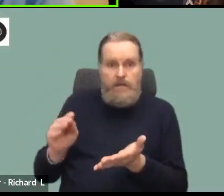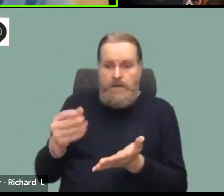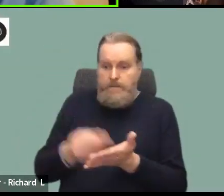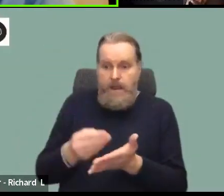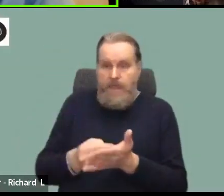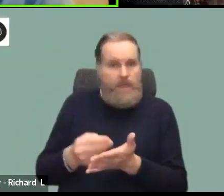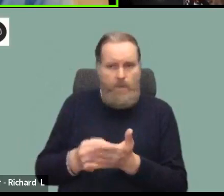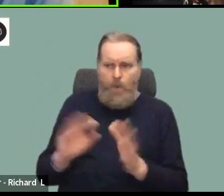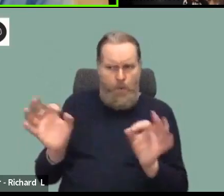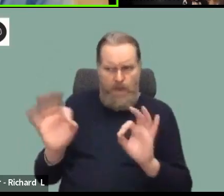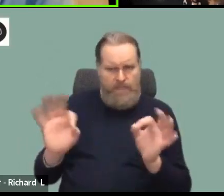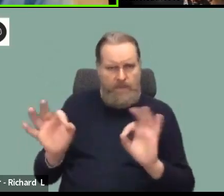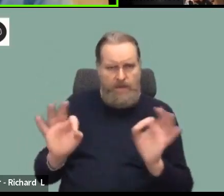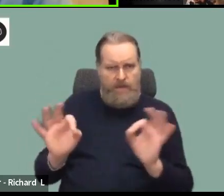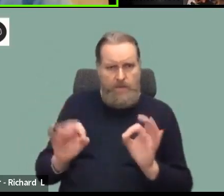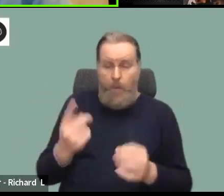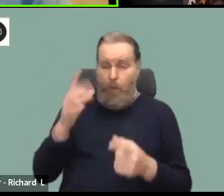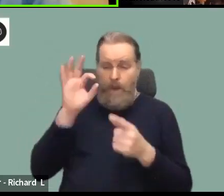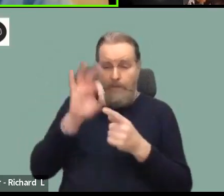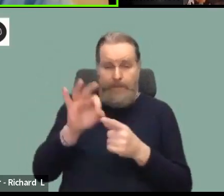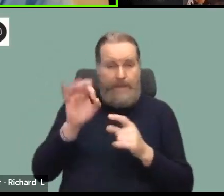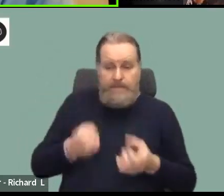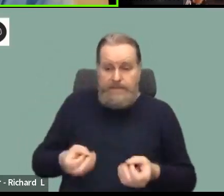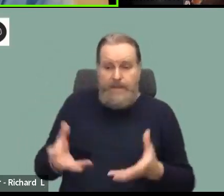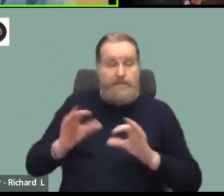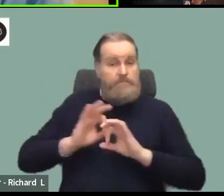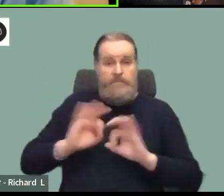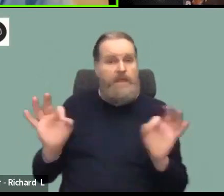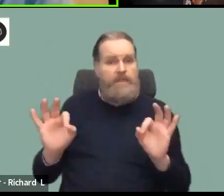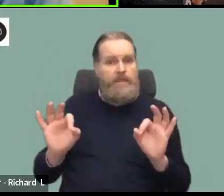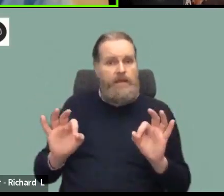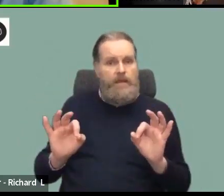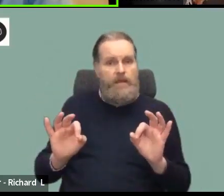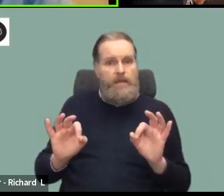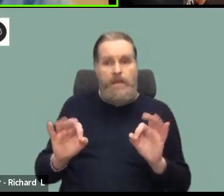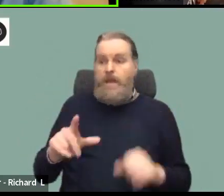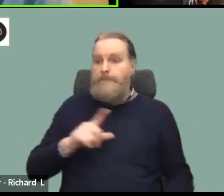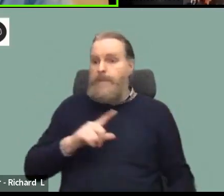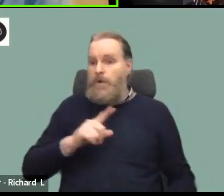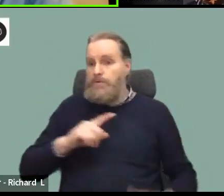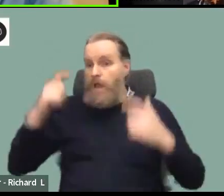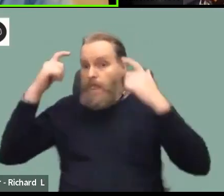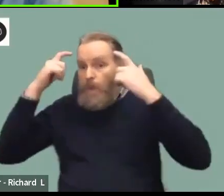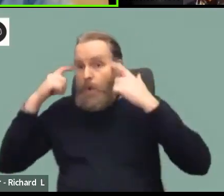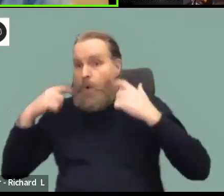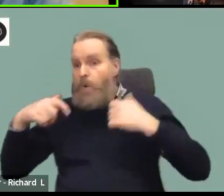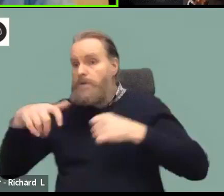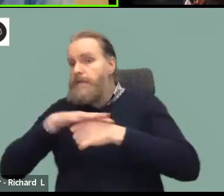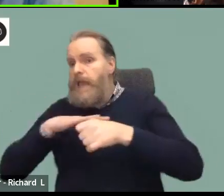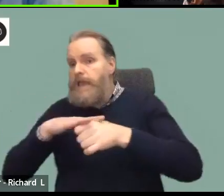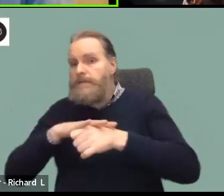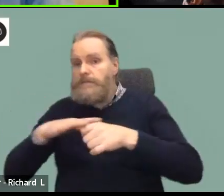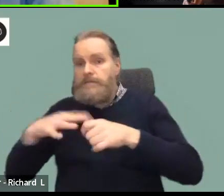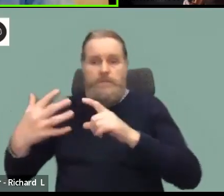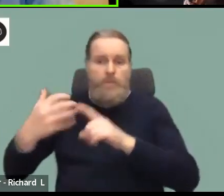haven't spent a penny on the call to action for catholic galley. And so just just to be clear. and obvious and not a single penny has been spent, because the. outcome outcome of the goal case is not know